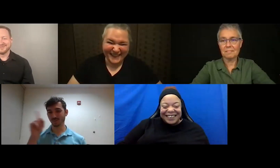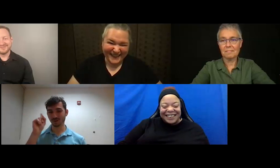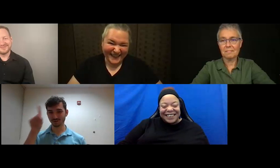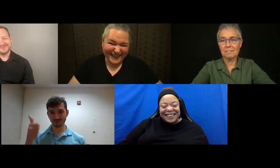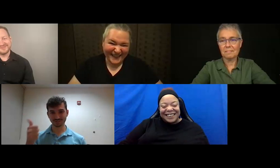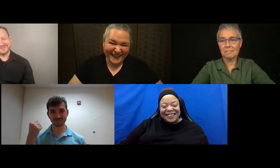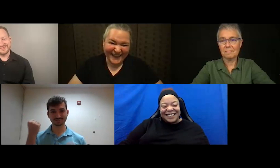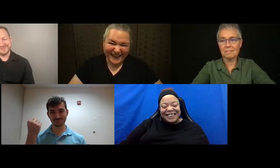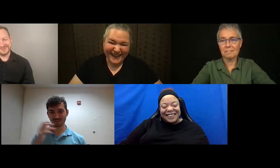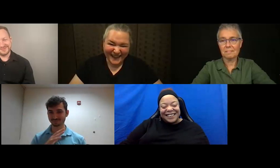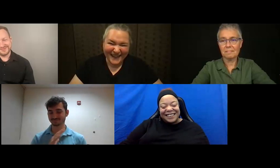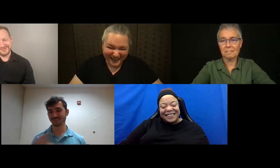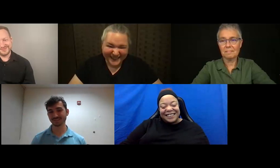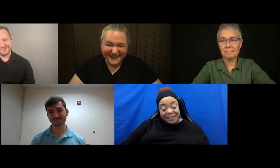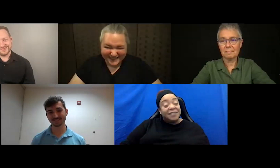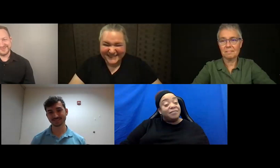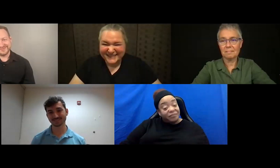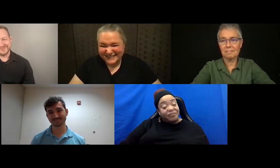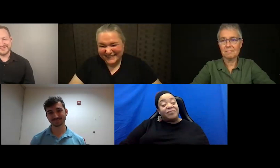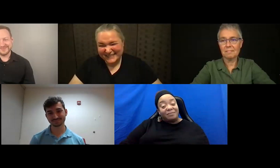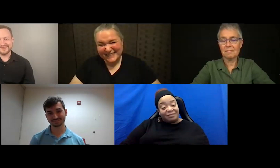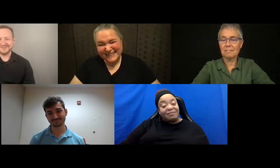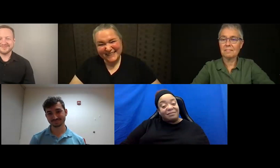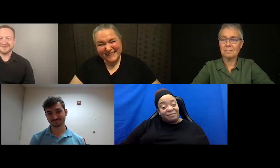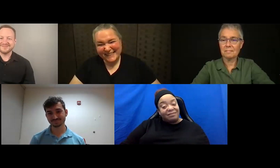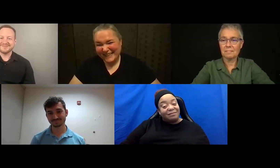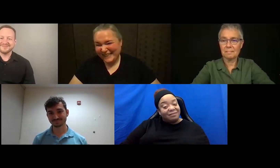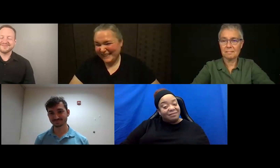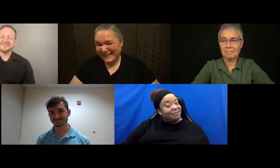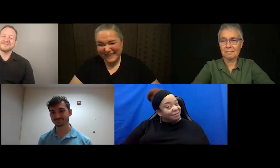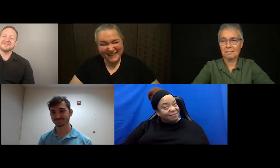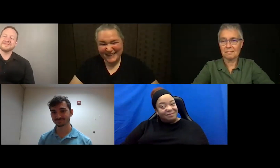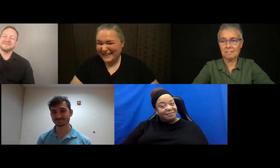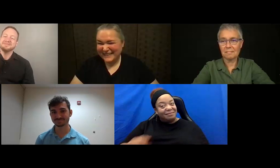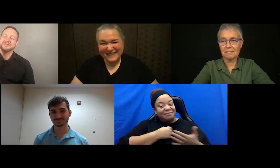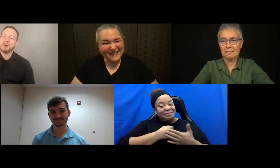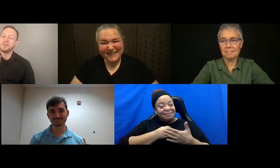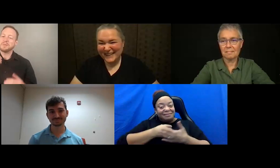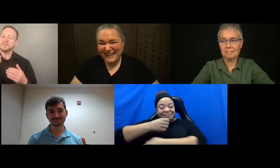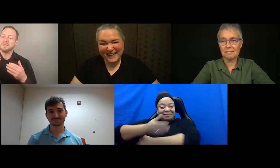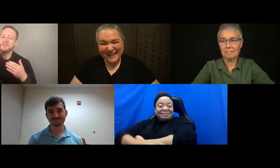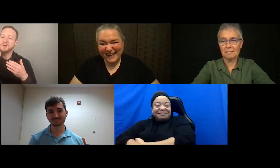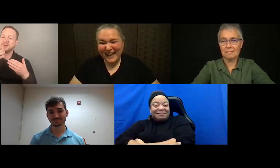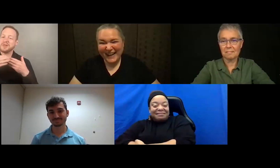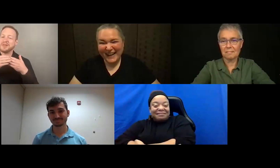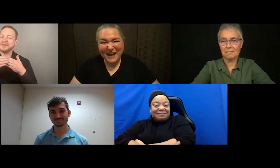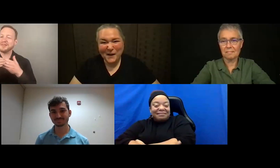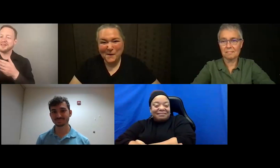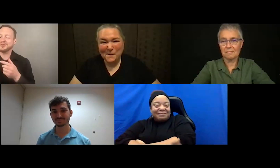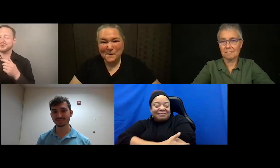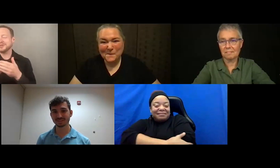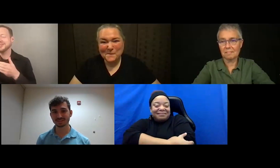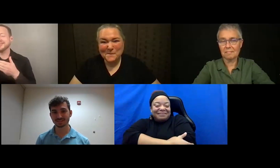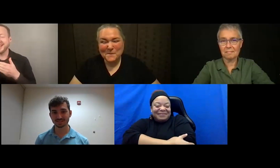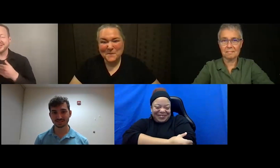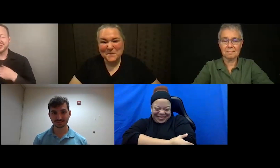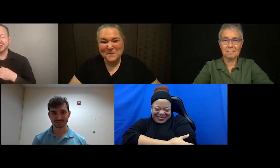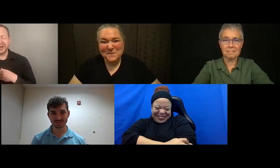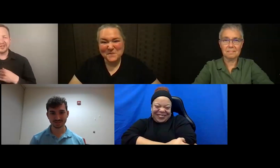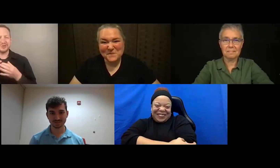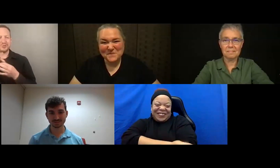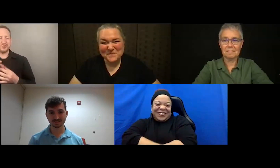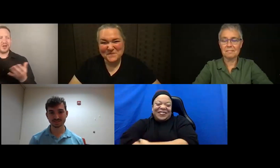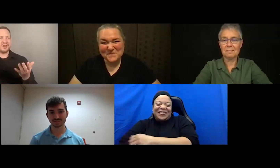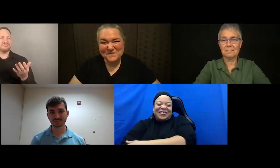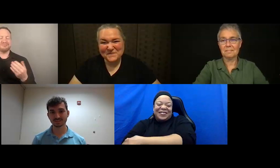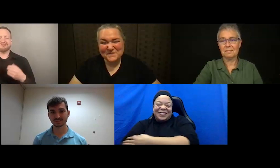Yoel: Sign to it where to go! Tim: That leads to the next question.